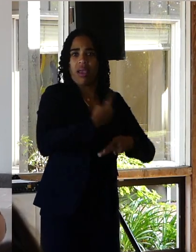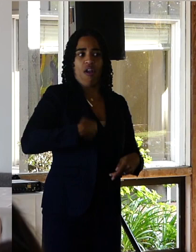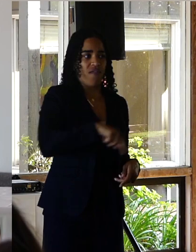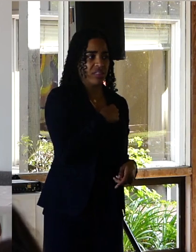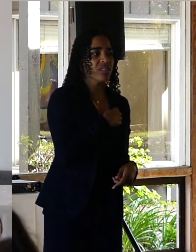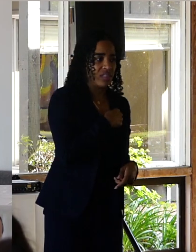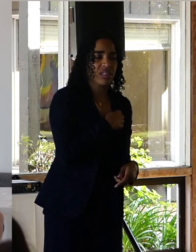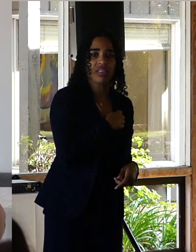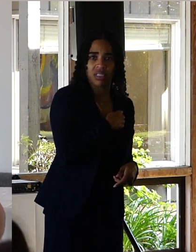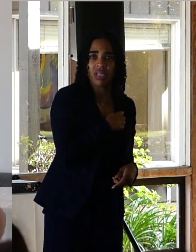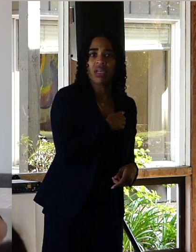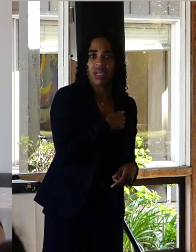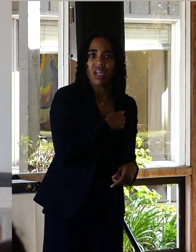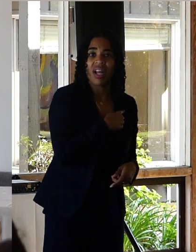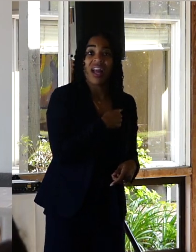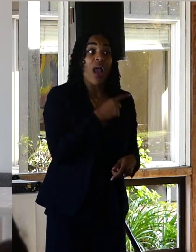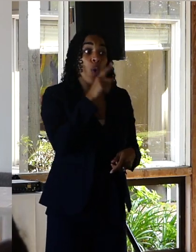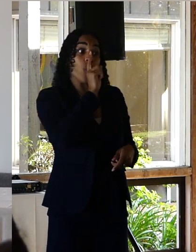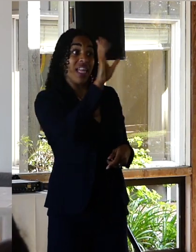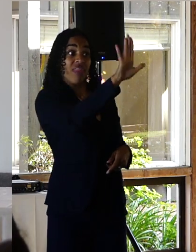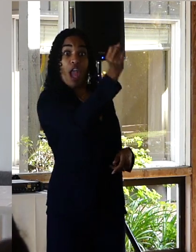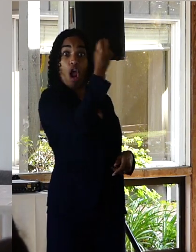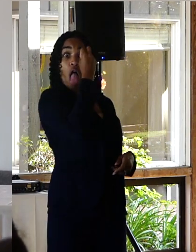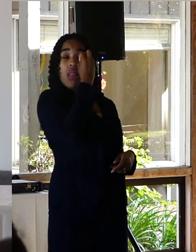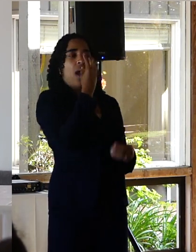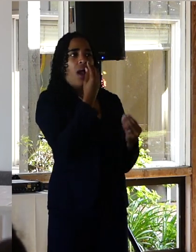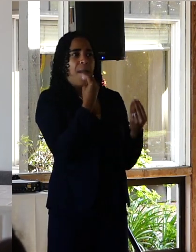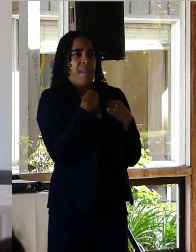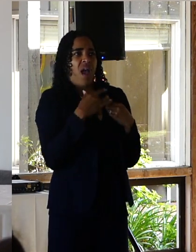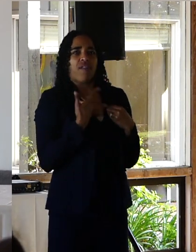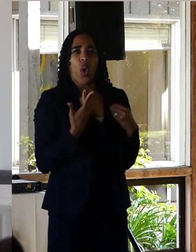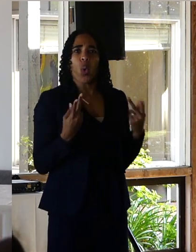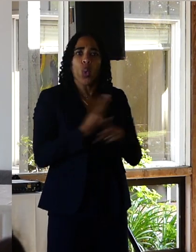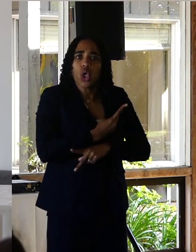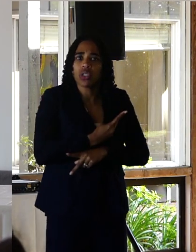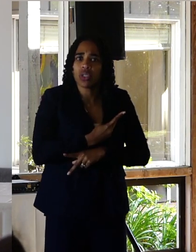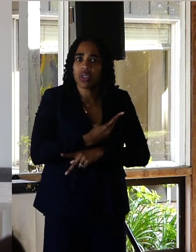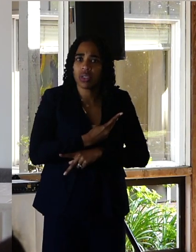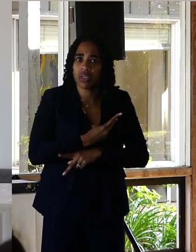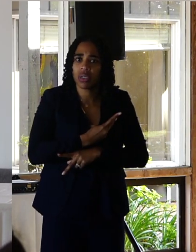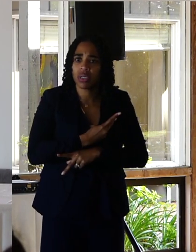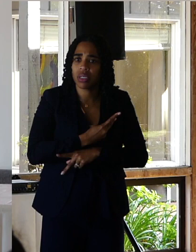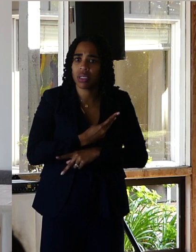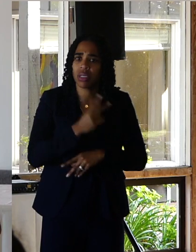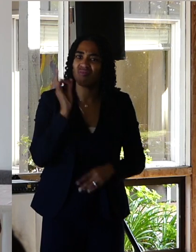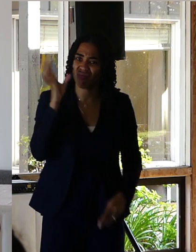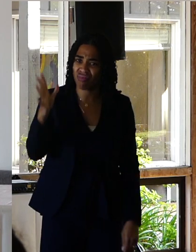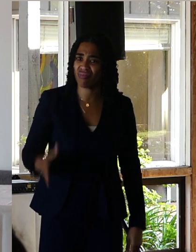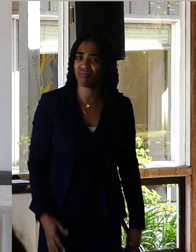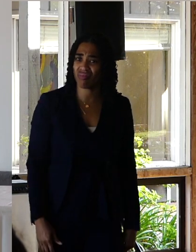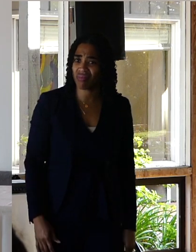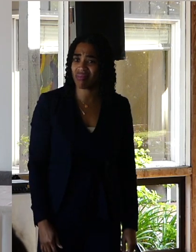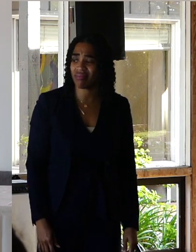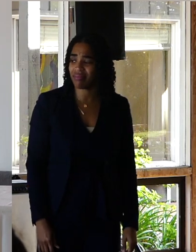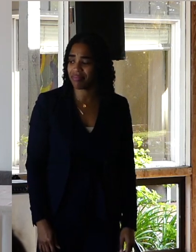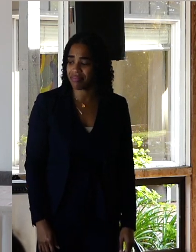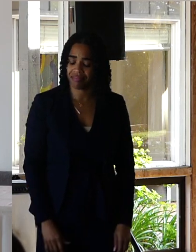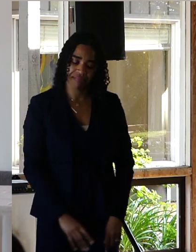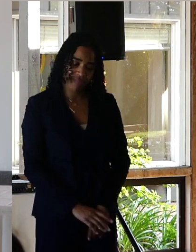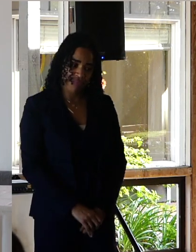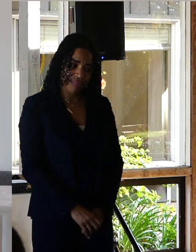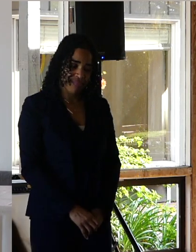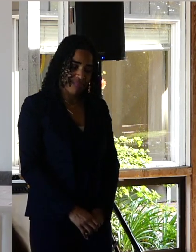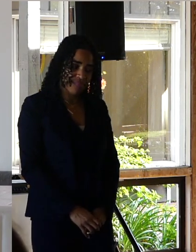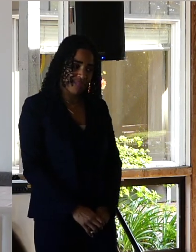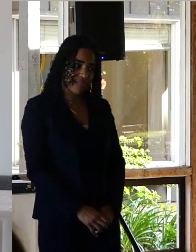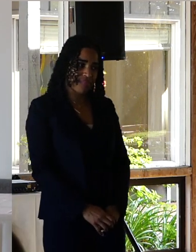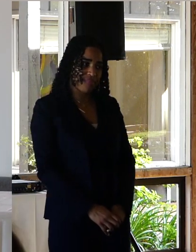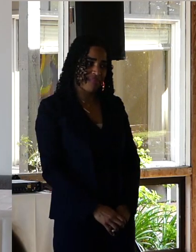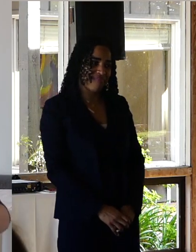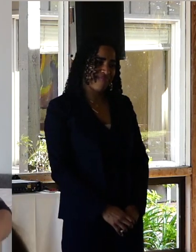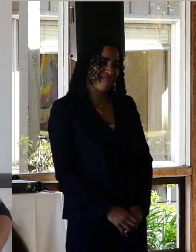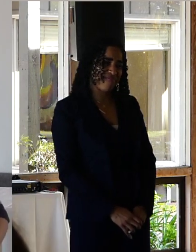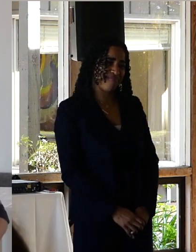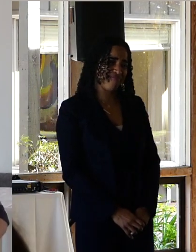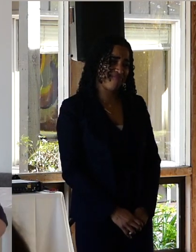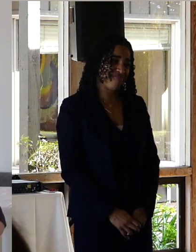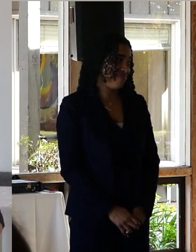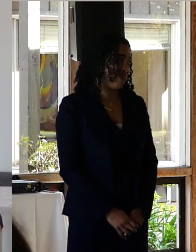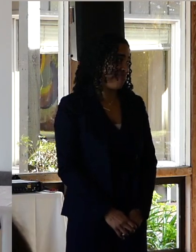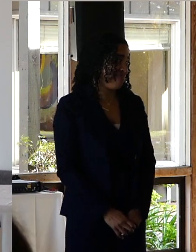they can make this a lot worse.